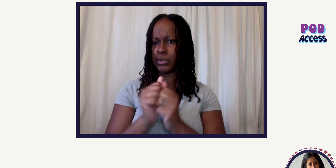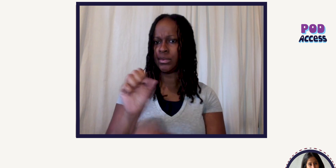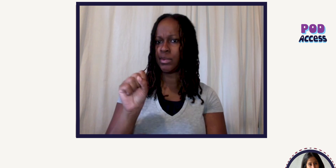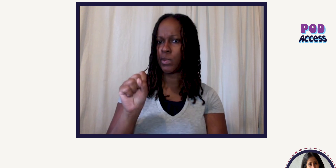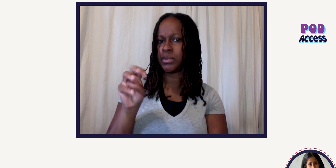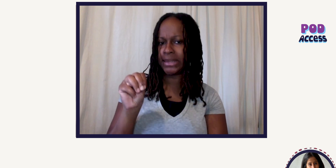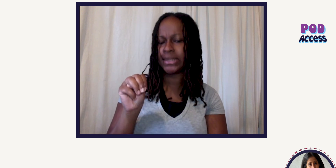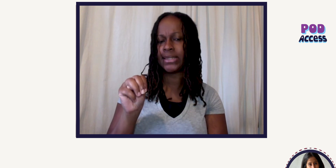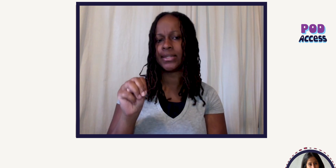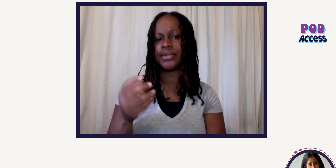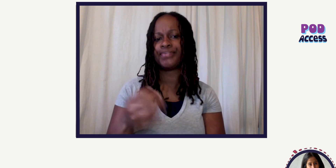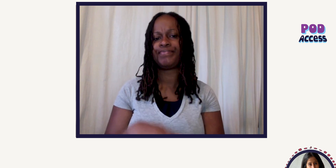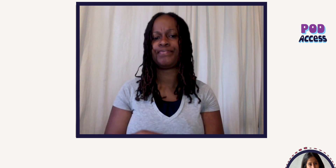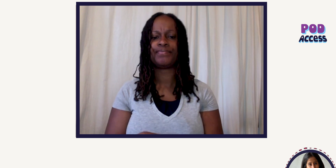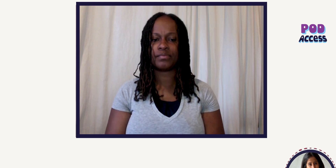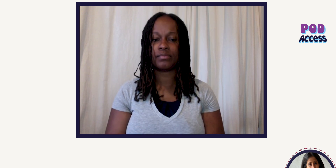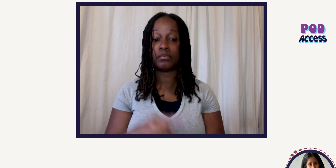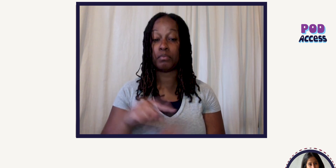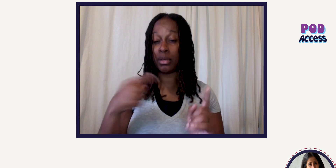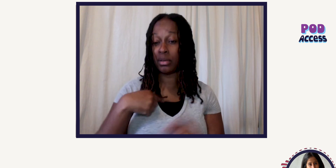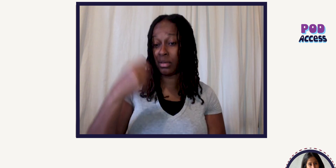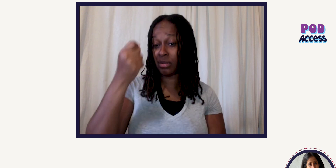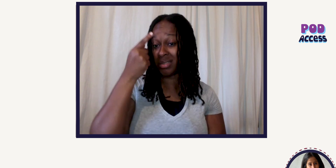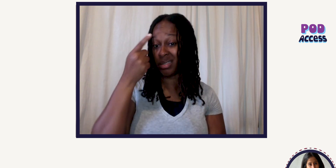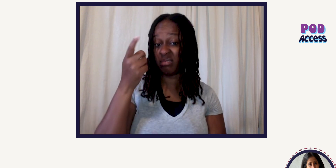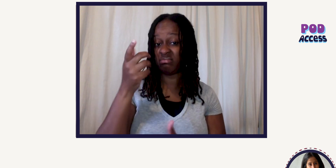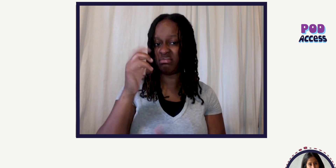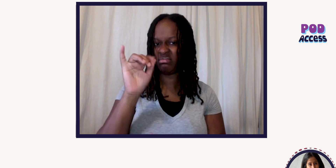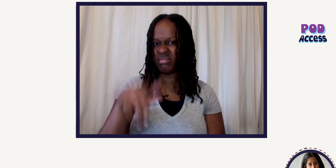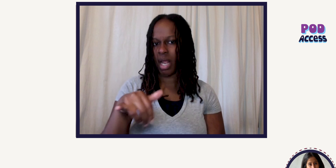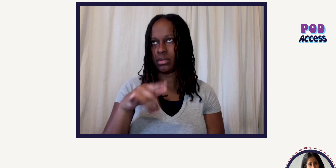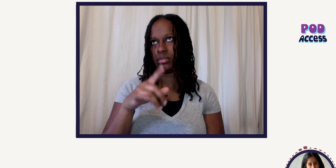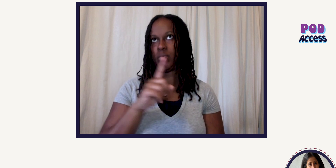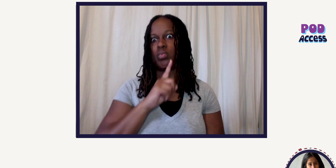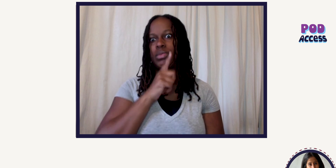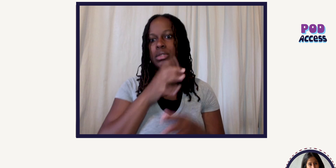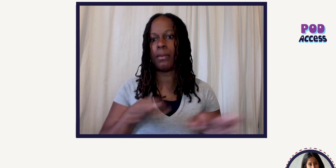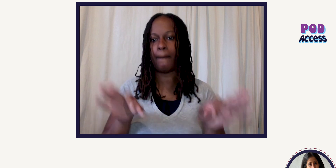but I understand that it’s a really important way, particularly with the disability community, to communicate.